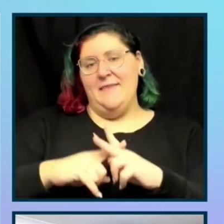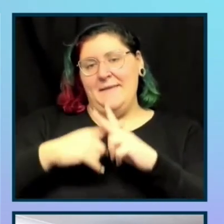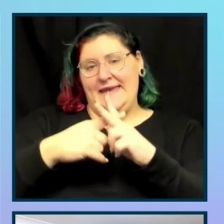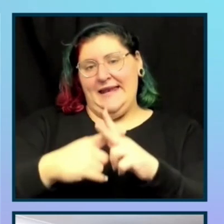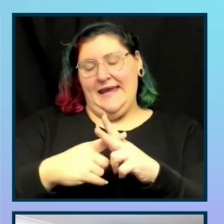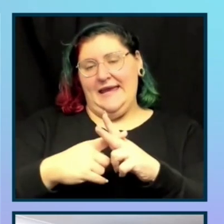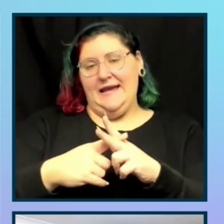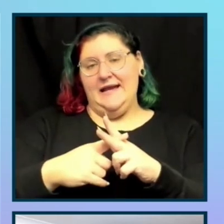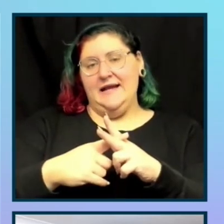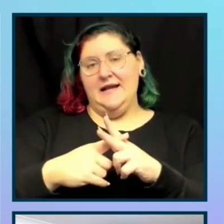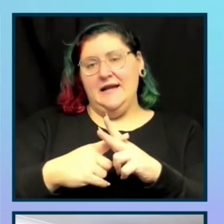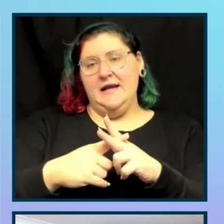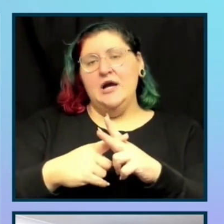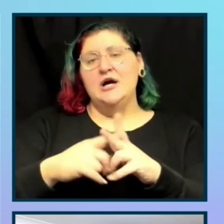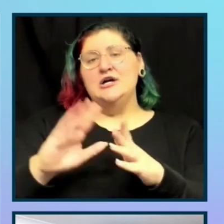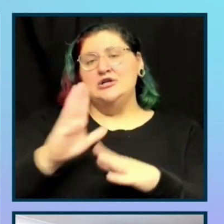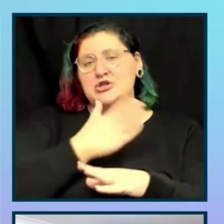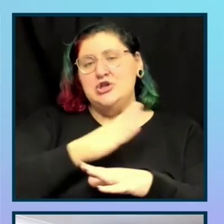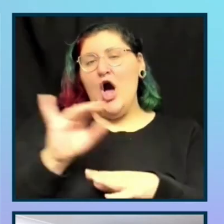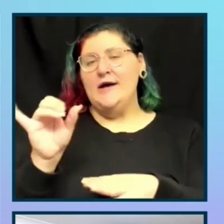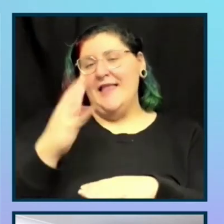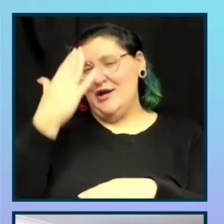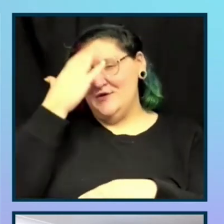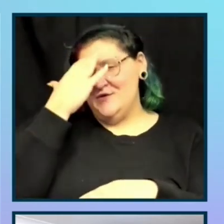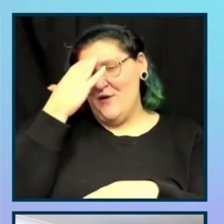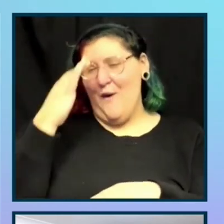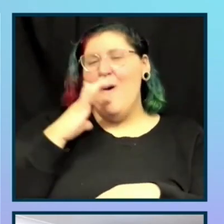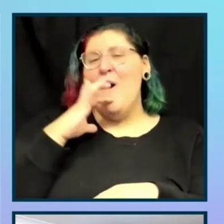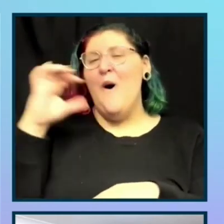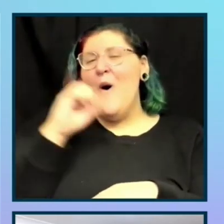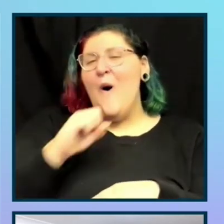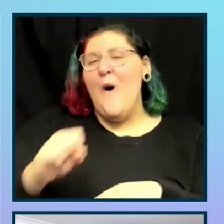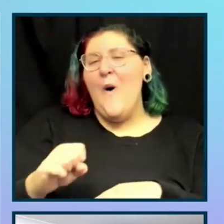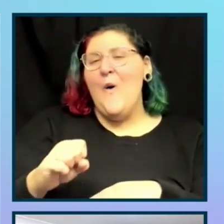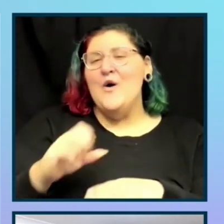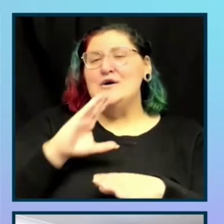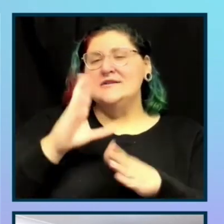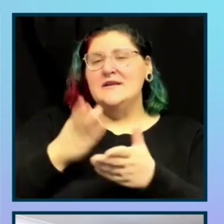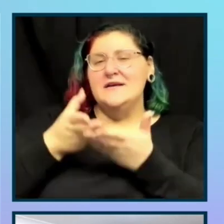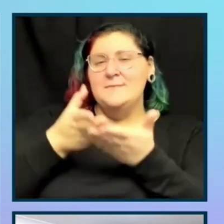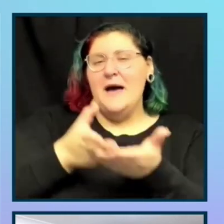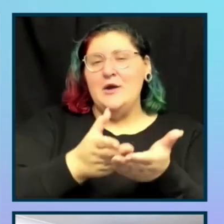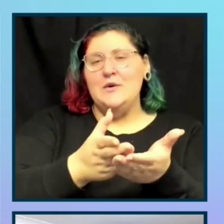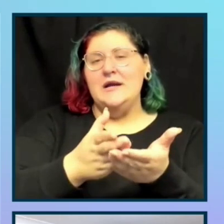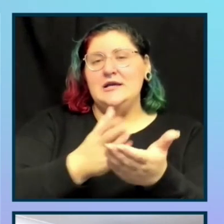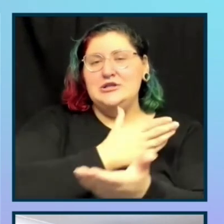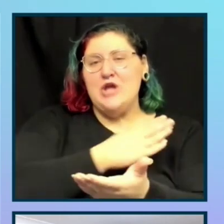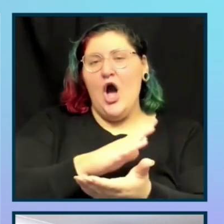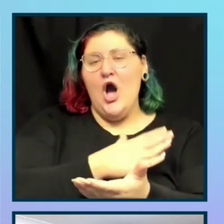was used in the first trailer. And then the song let it to become known as 'We shall sail together,'